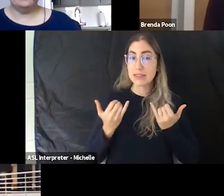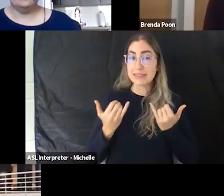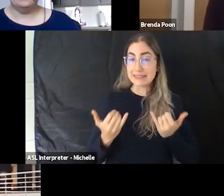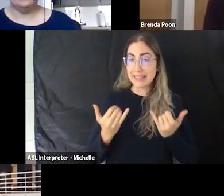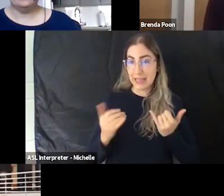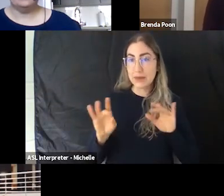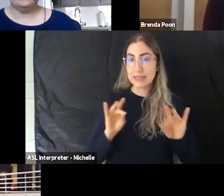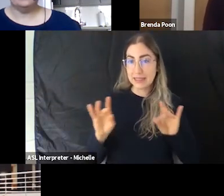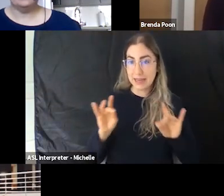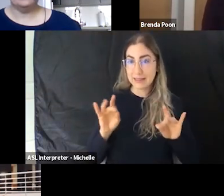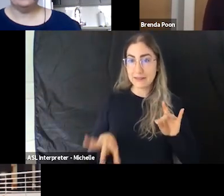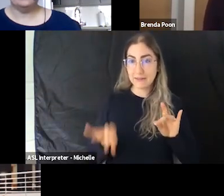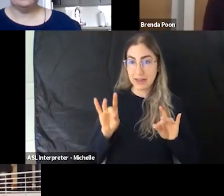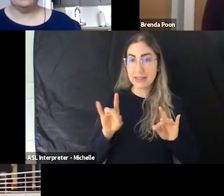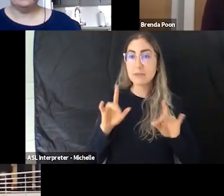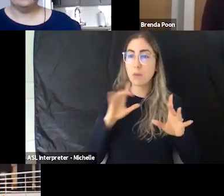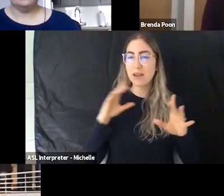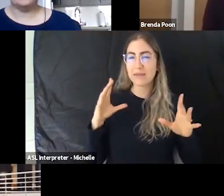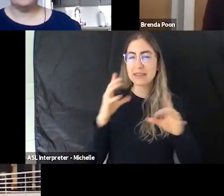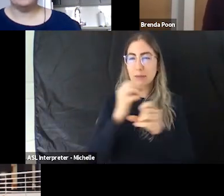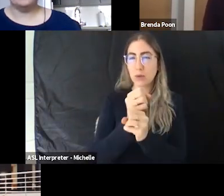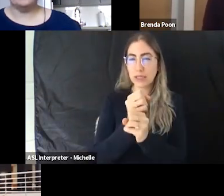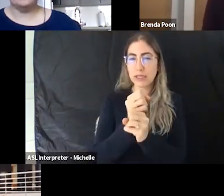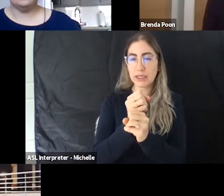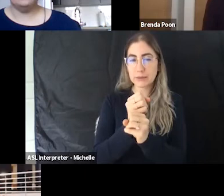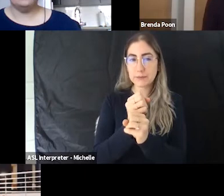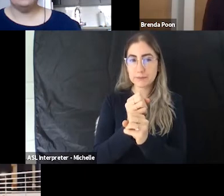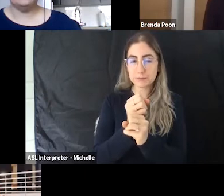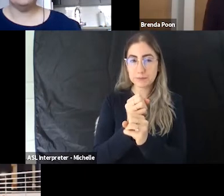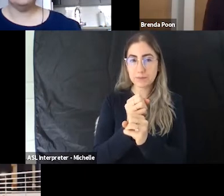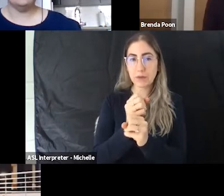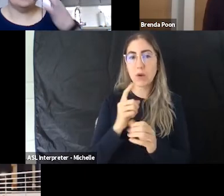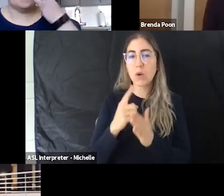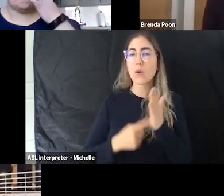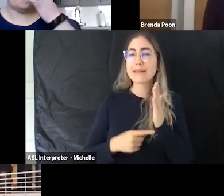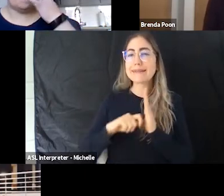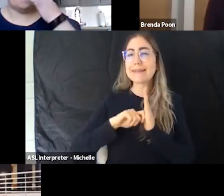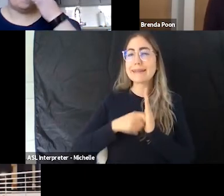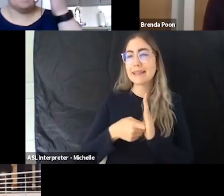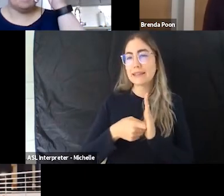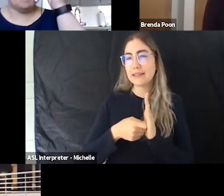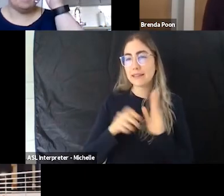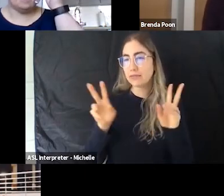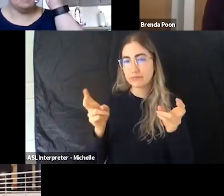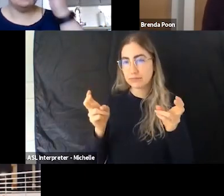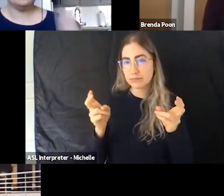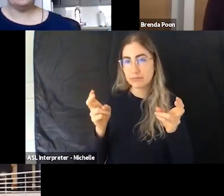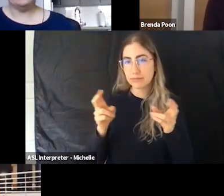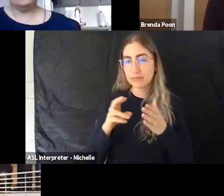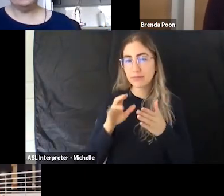A